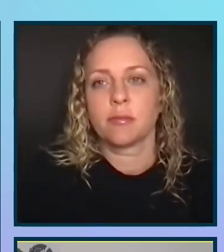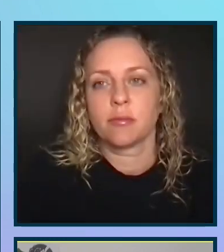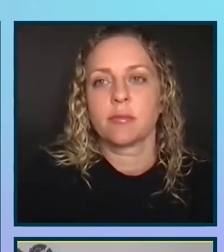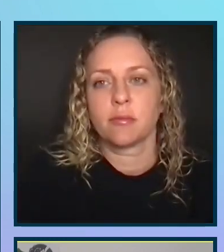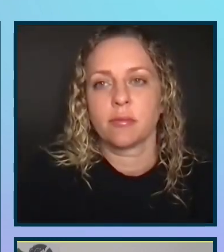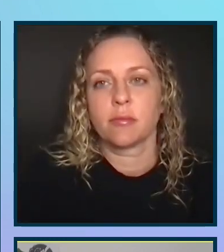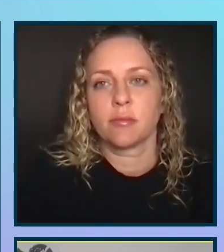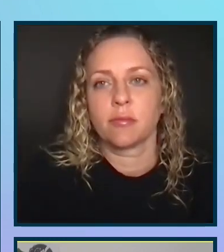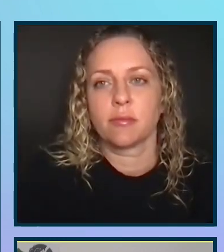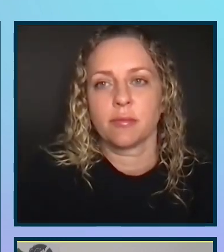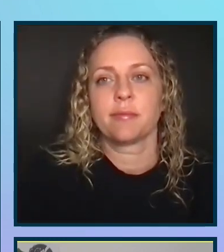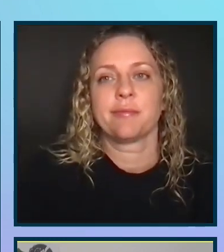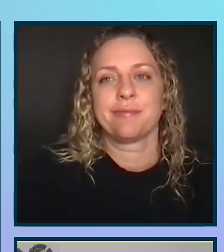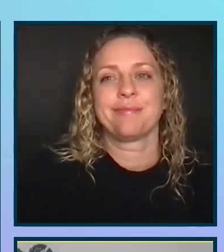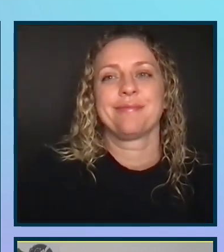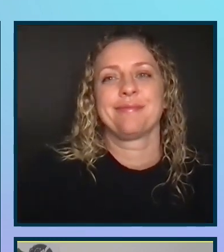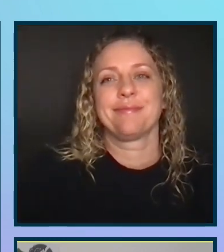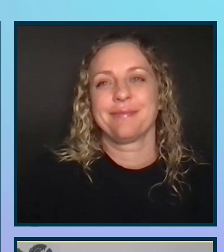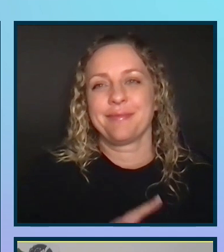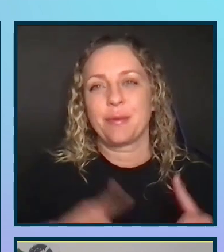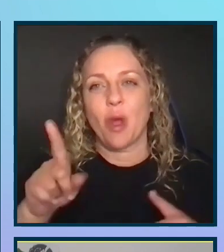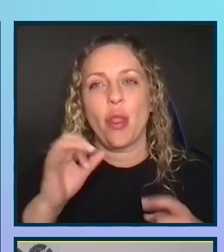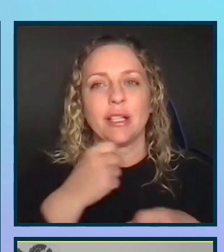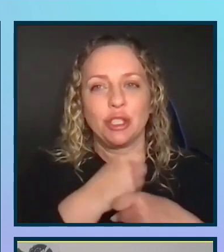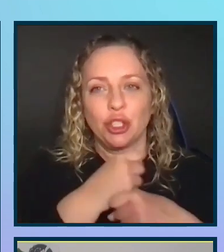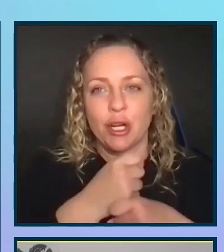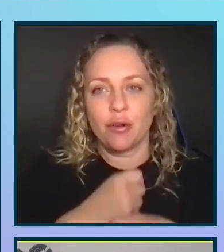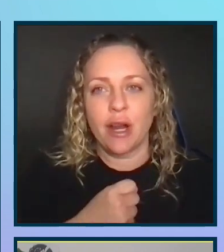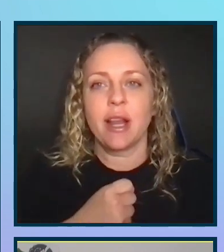those generic components inside the page. So it's the example on the right.